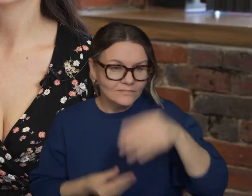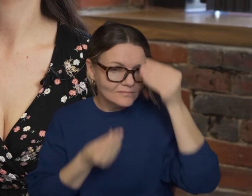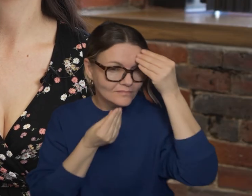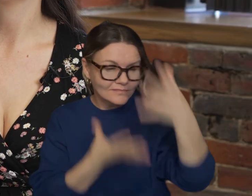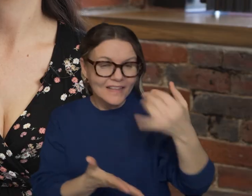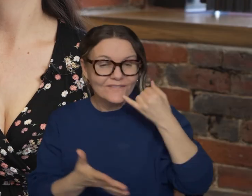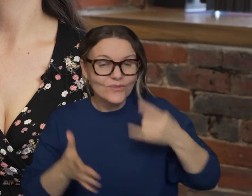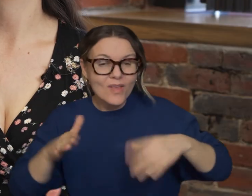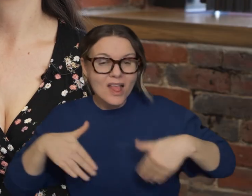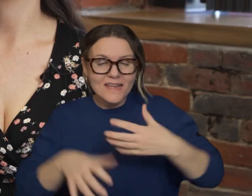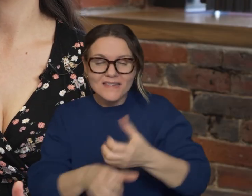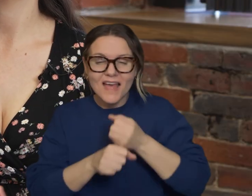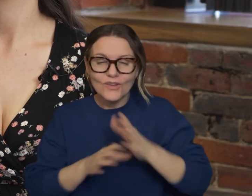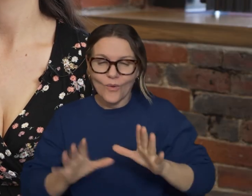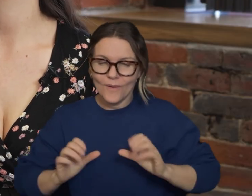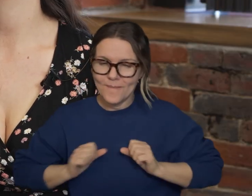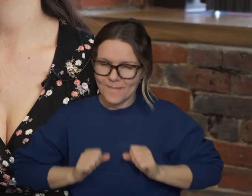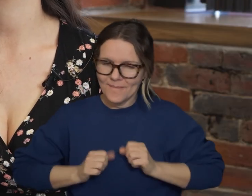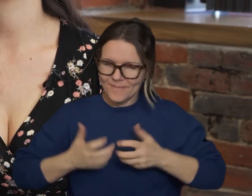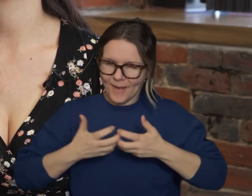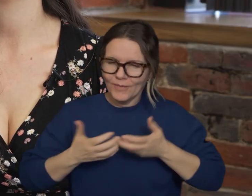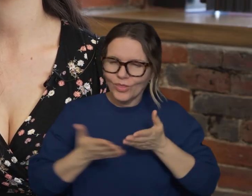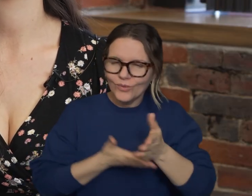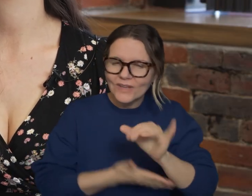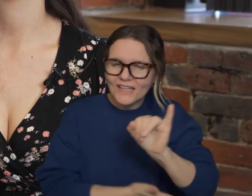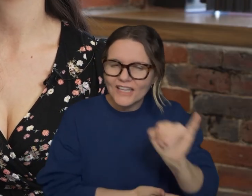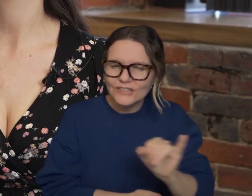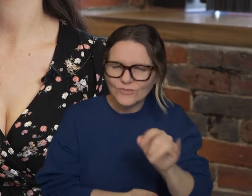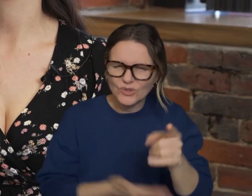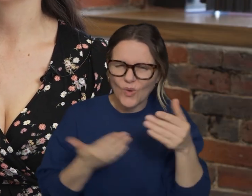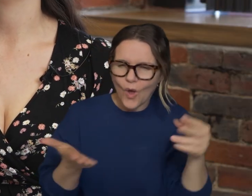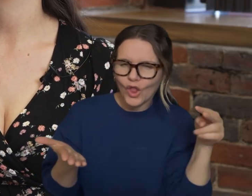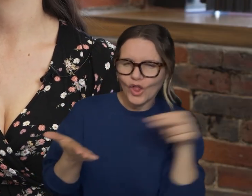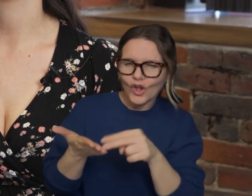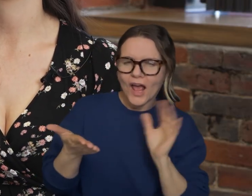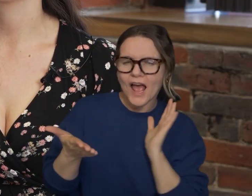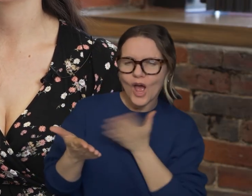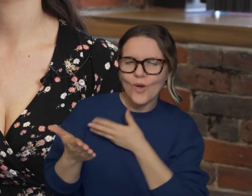gotten your pump through insurance yet feel free to reach out to us at Acelleron.com/order